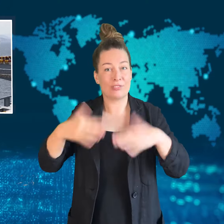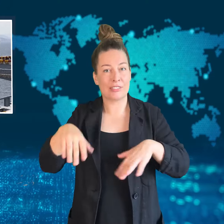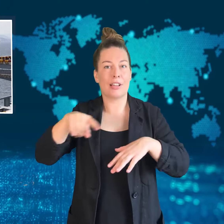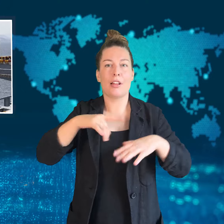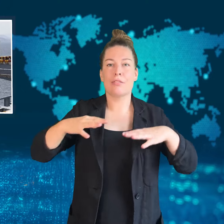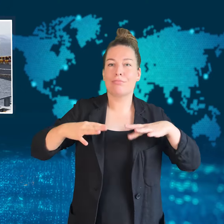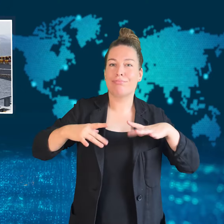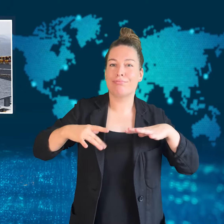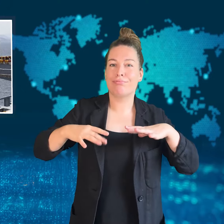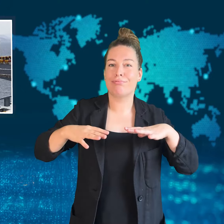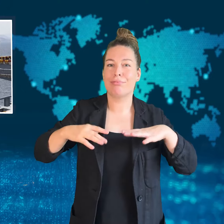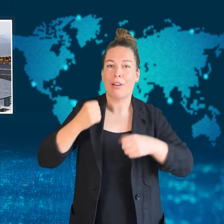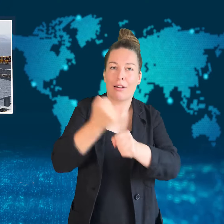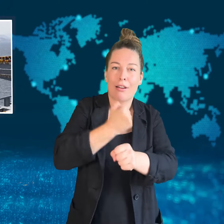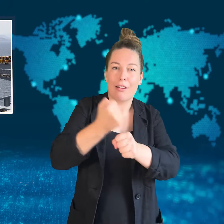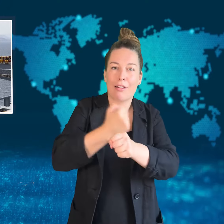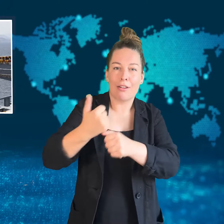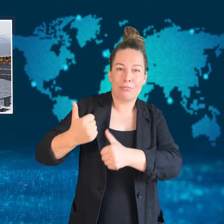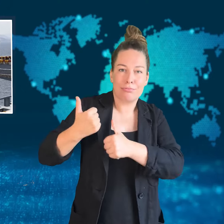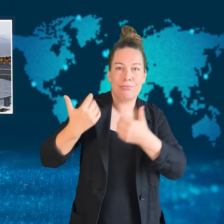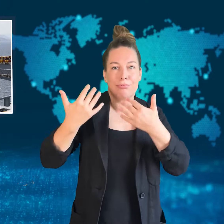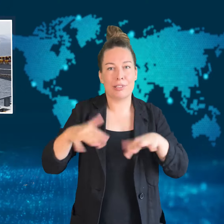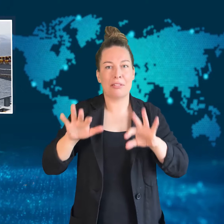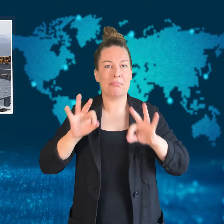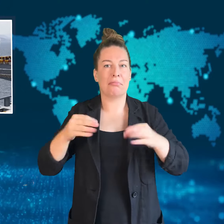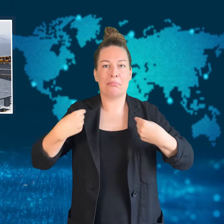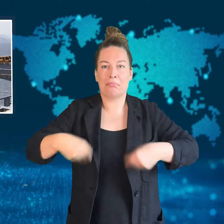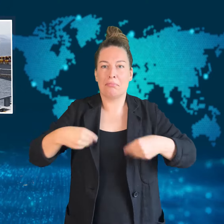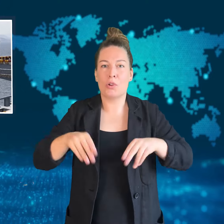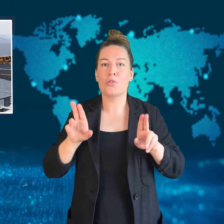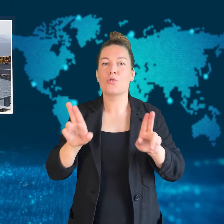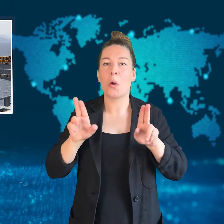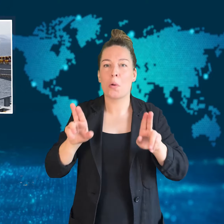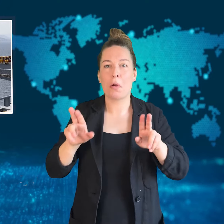The men were on leave from their duties, and they were